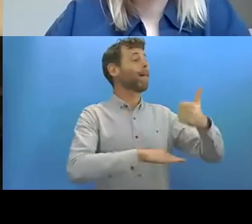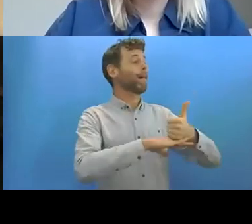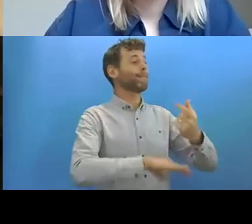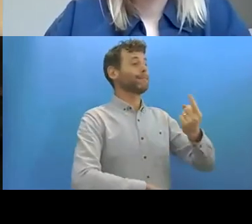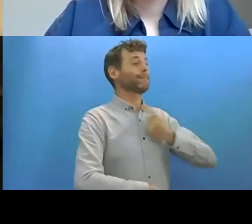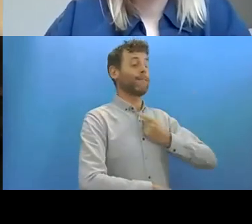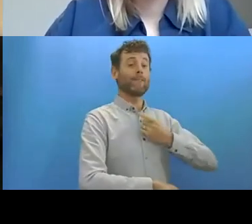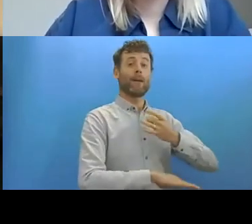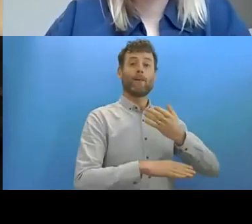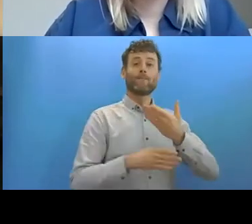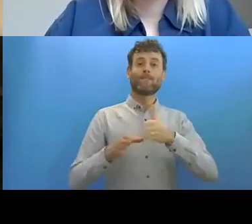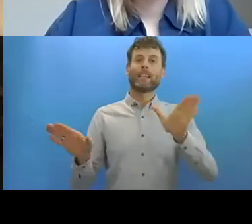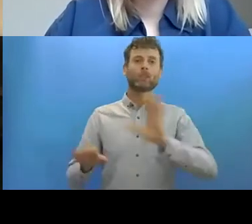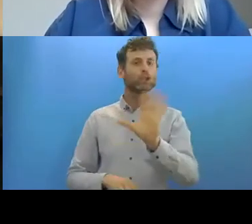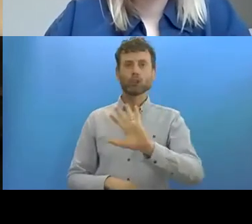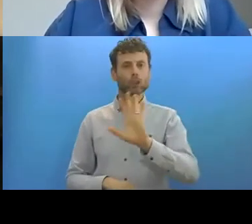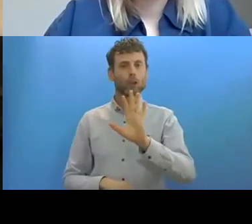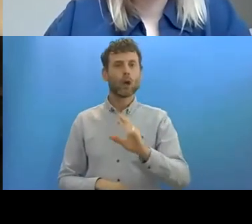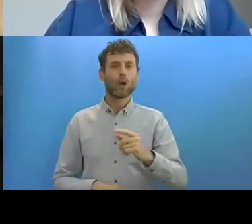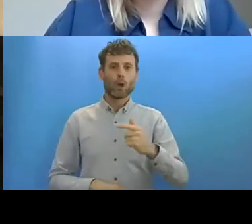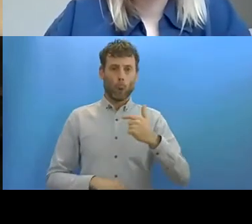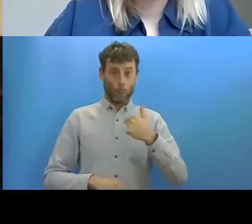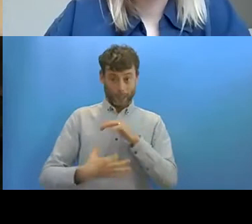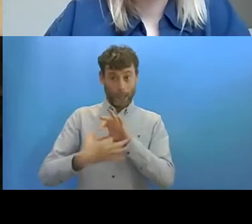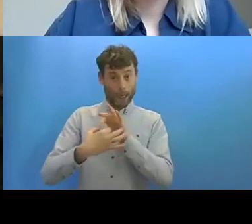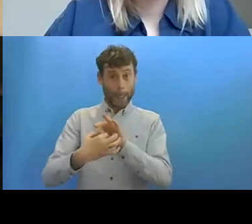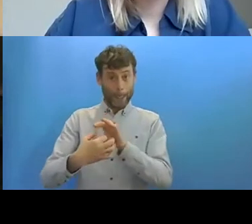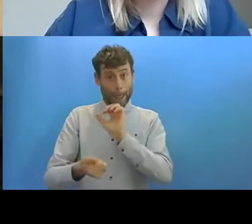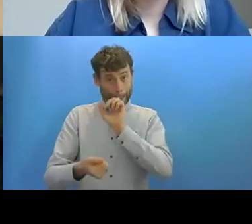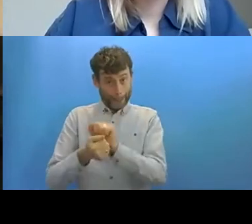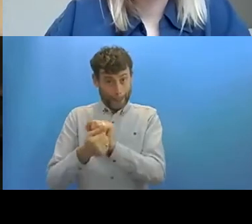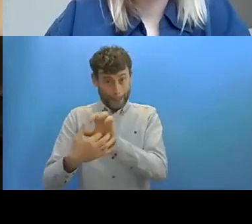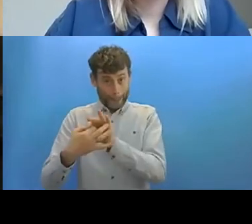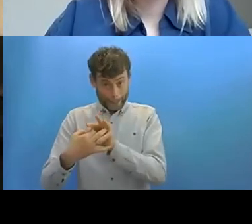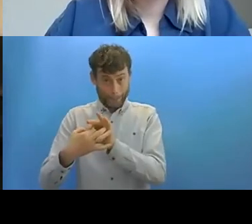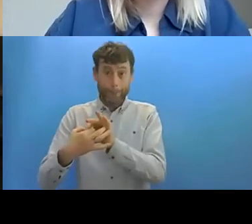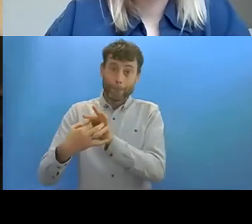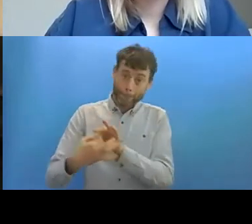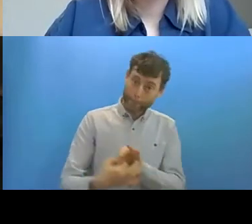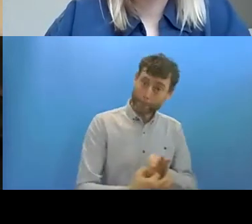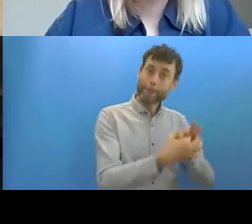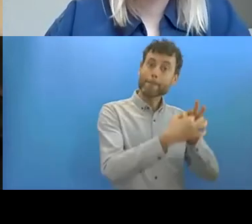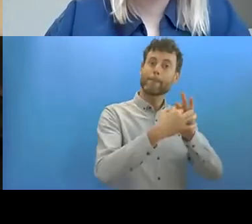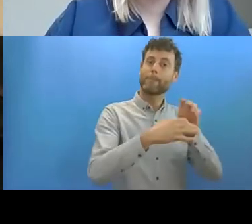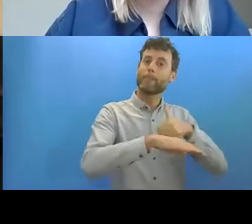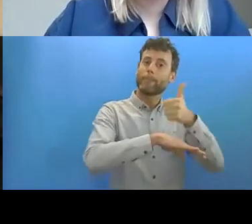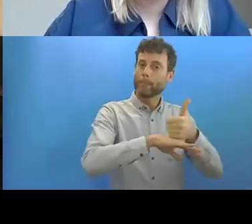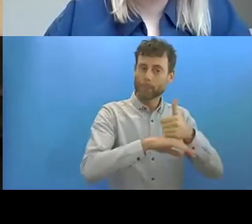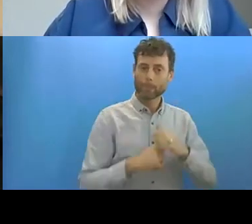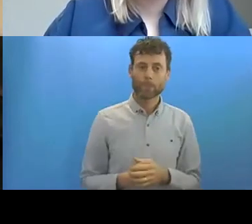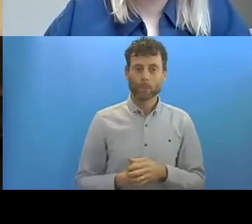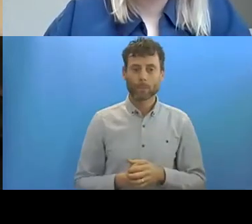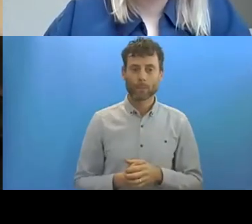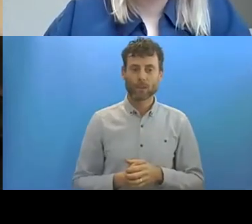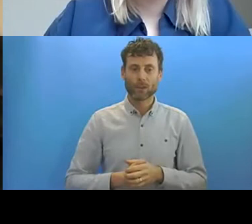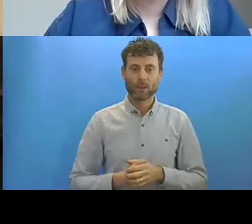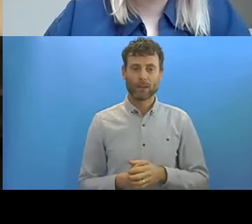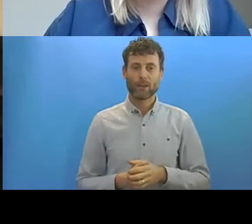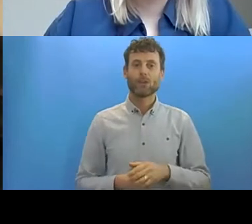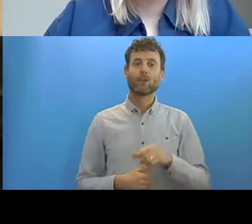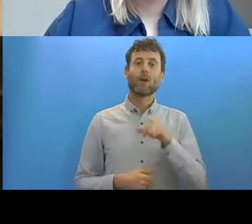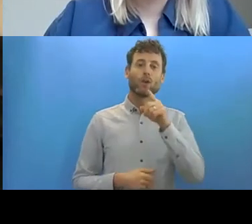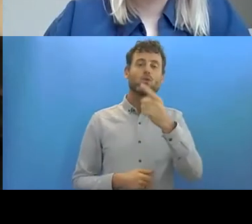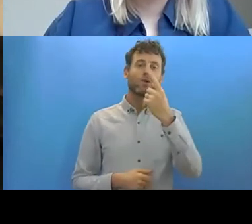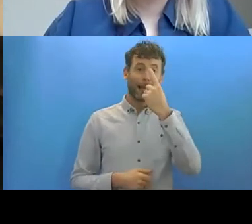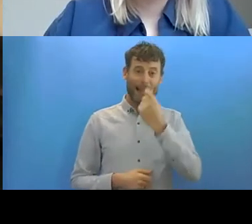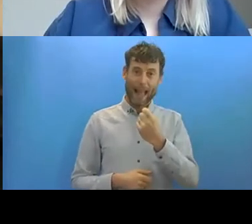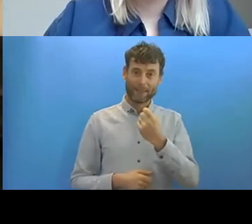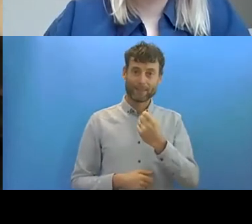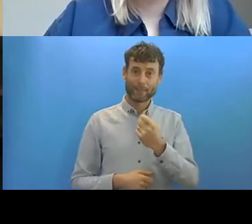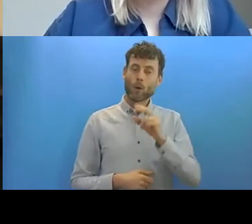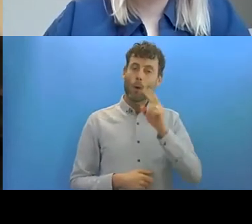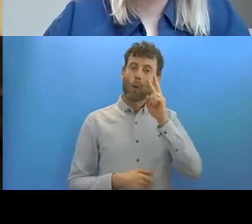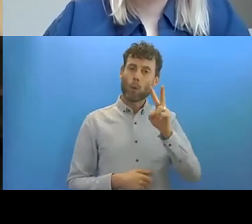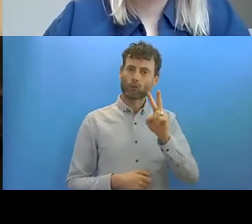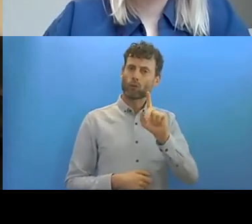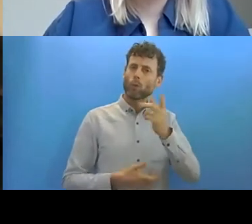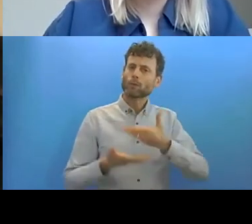change, that will just nudge its way over to be a relationship with the new organisation rather than the current programme.